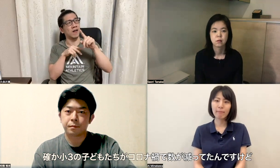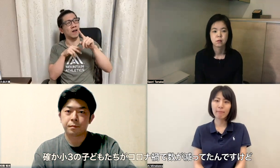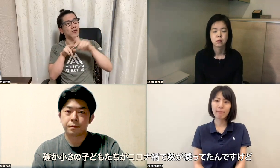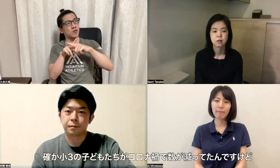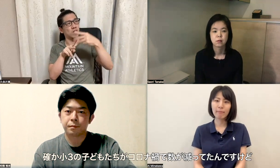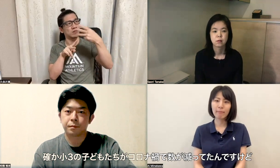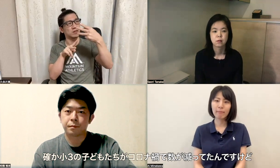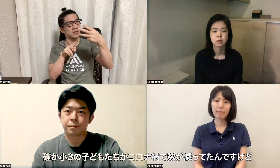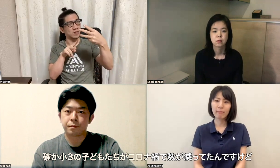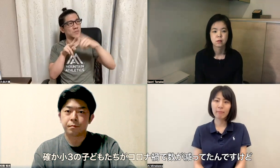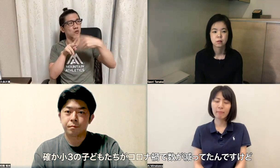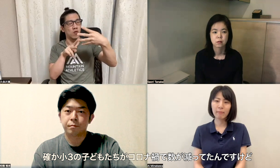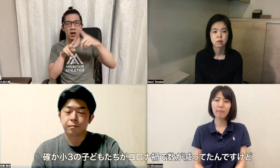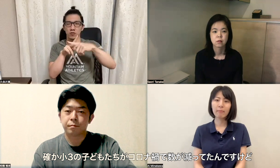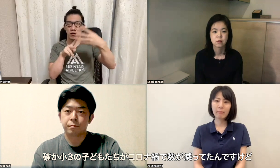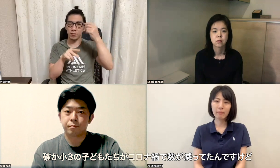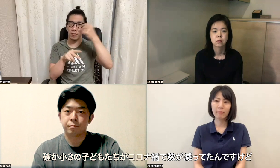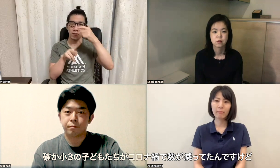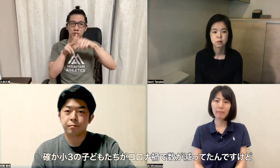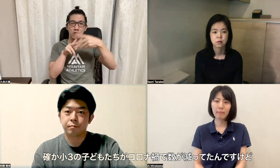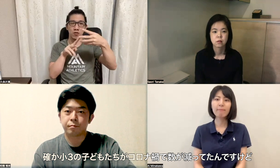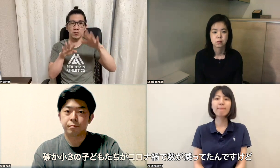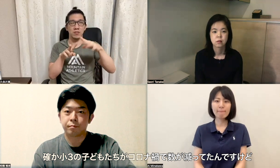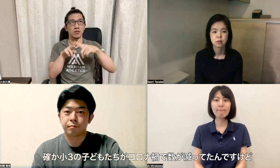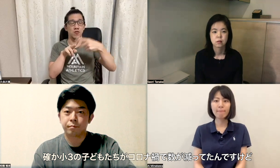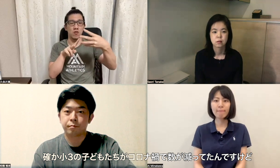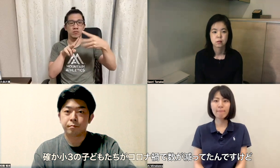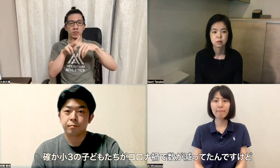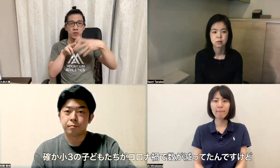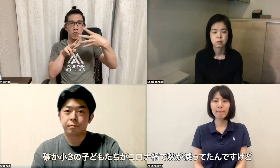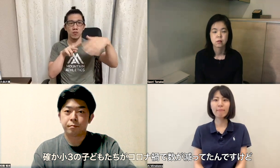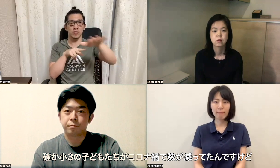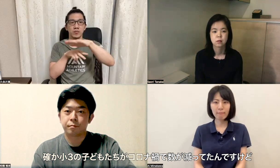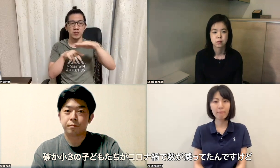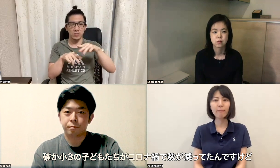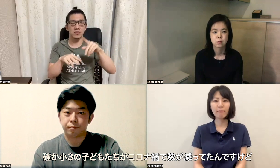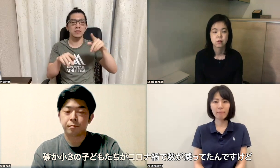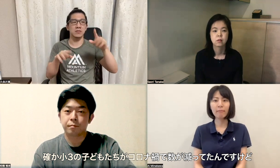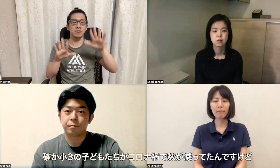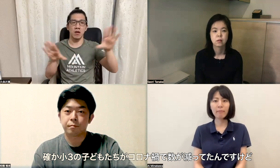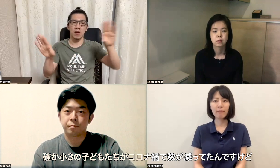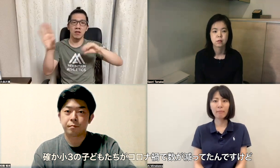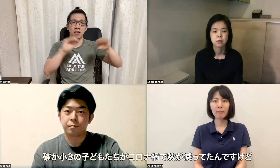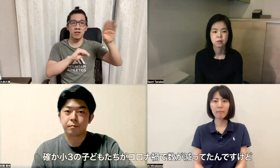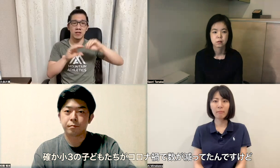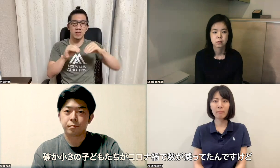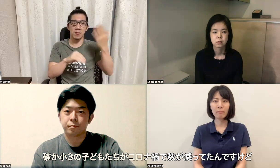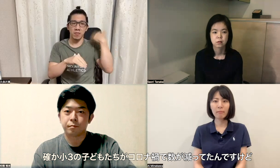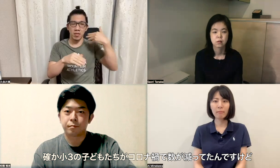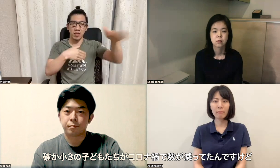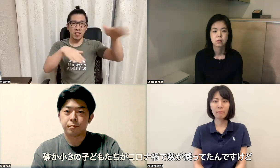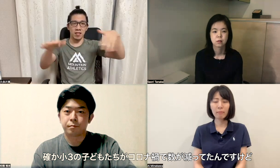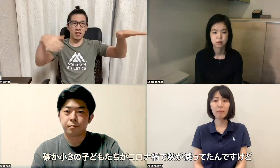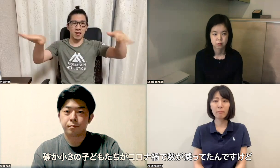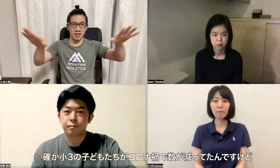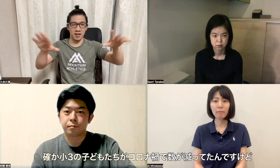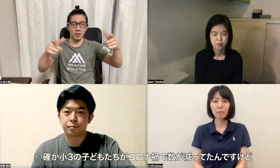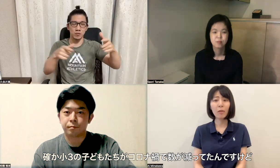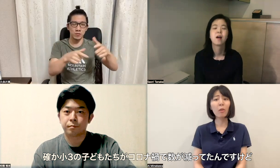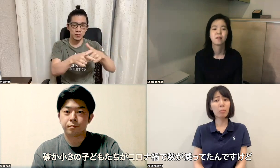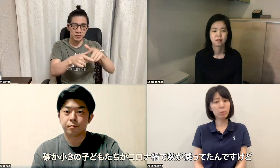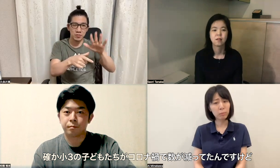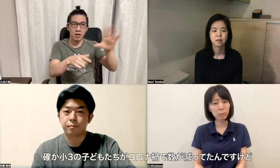The number of children in third grade had decreased due to the pandemic,